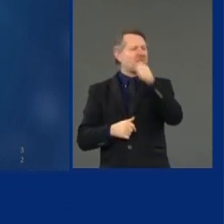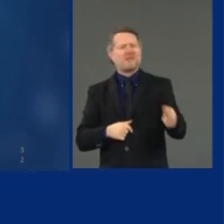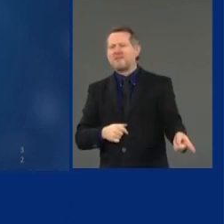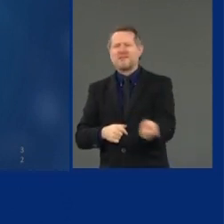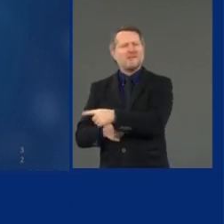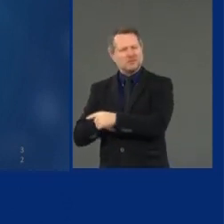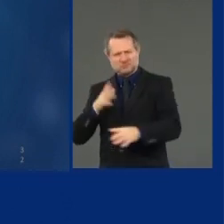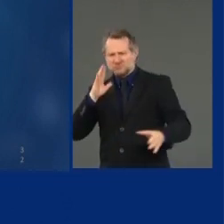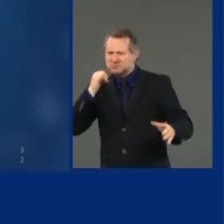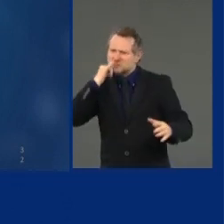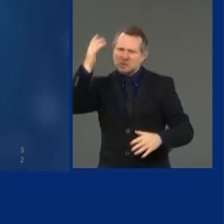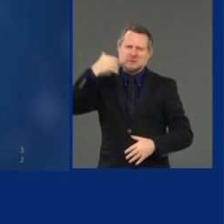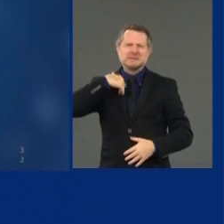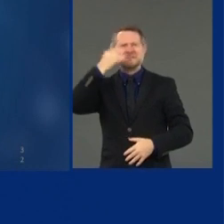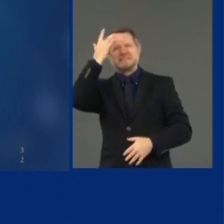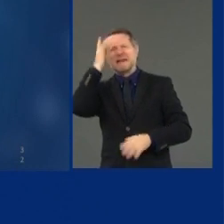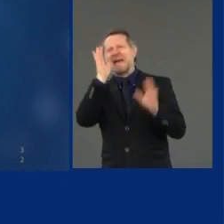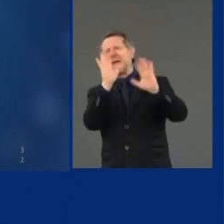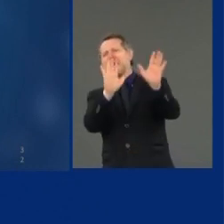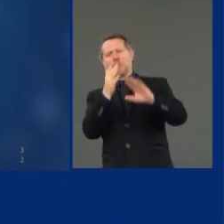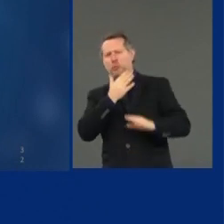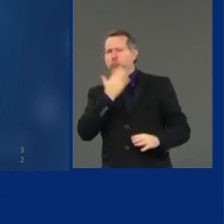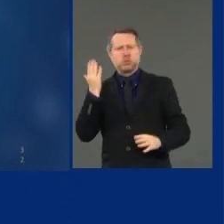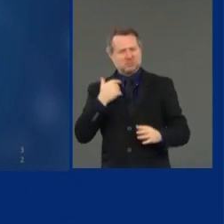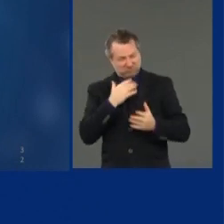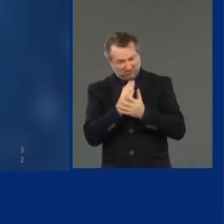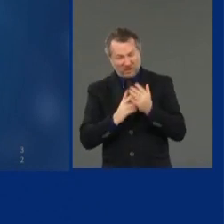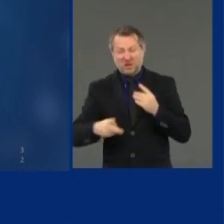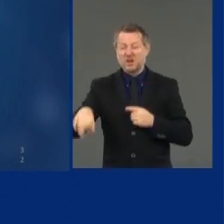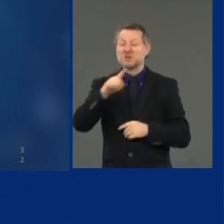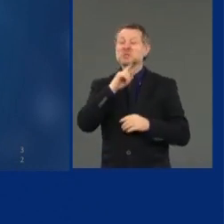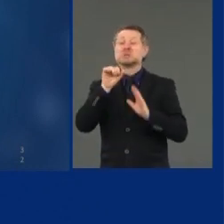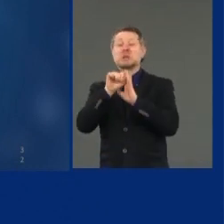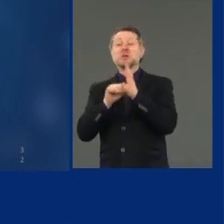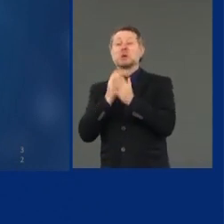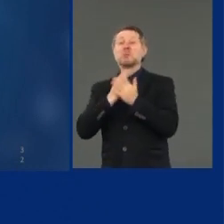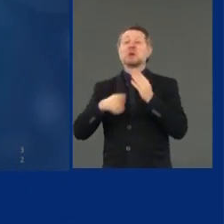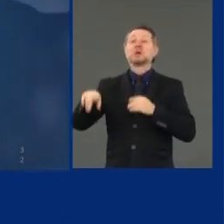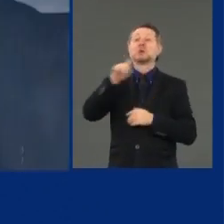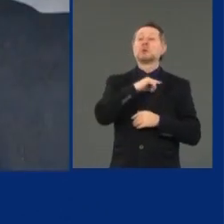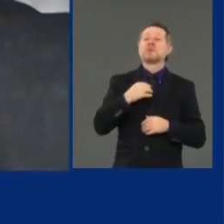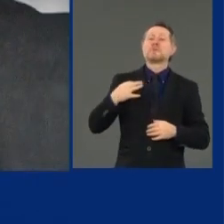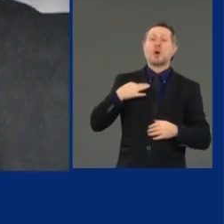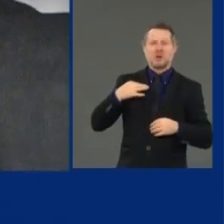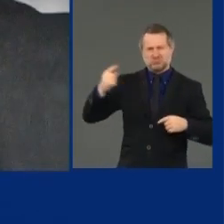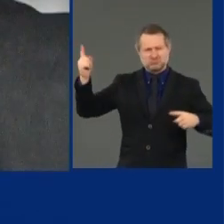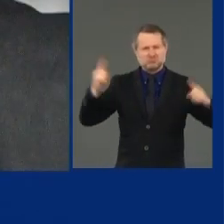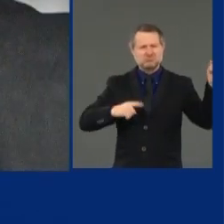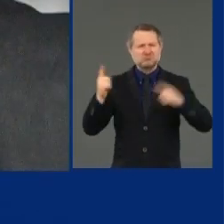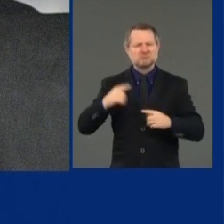DANGEROUS BUT THEY DIDN'T STAY HOME, THEY DIDN'T CALL IN SICK. SOME PEOPLE VOLUNTEERED TO COME